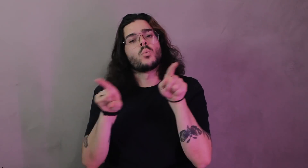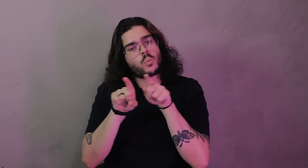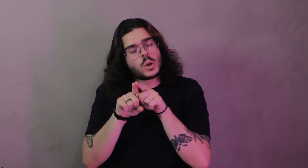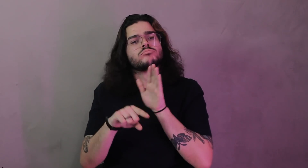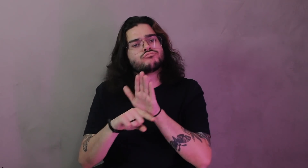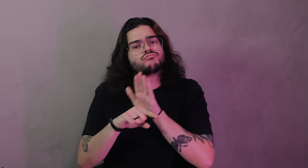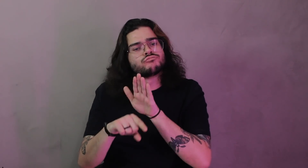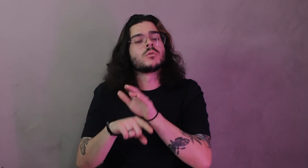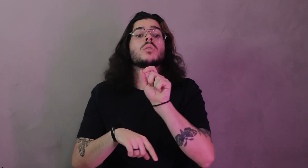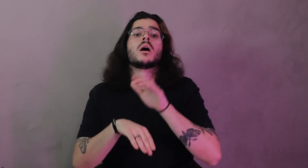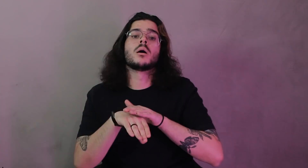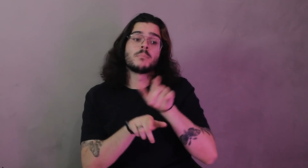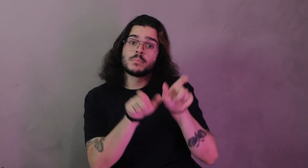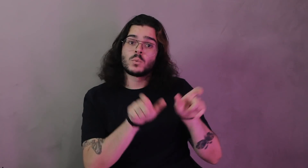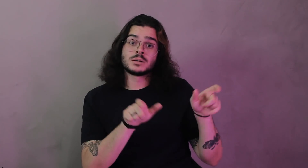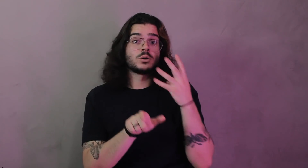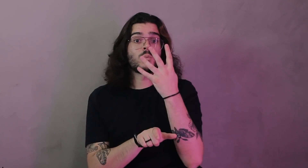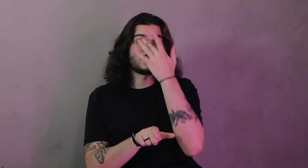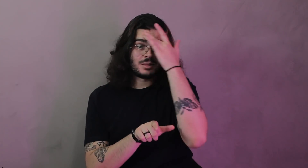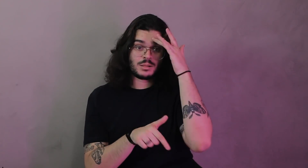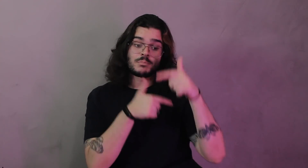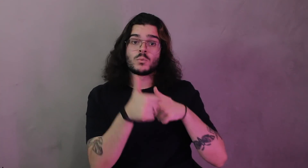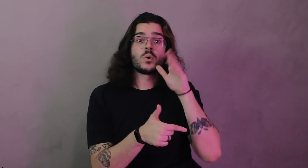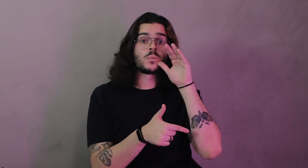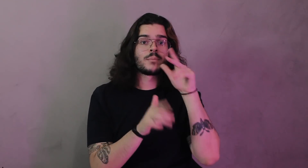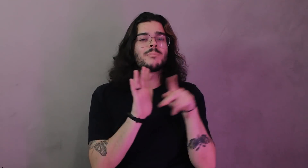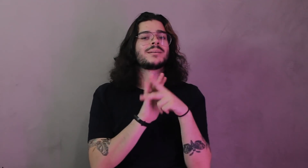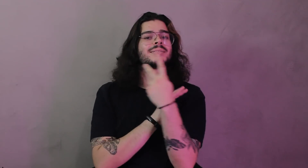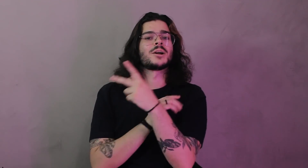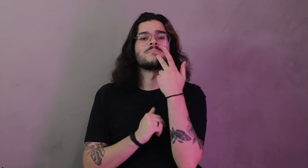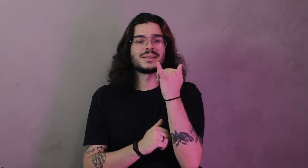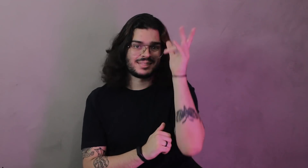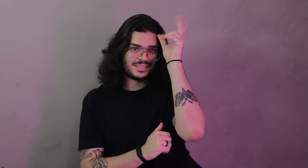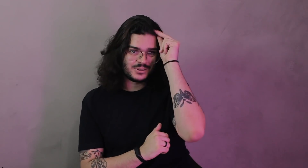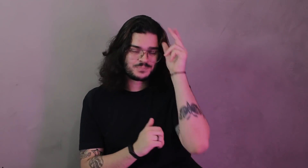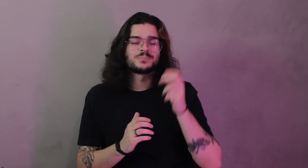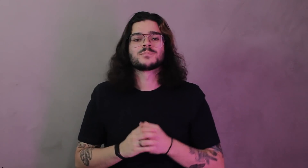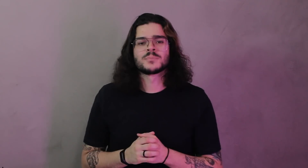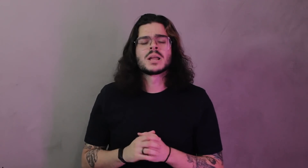with the help of four of Otto's employees.